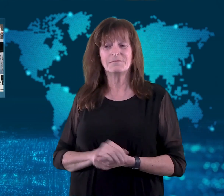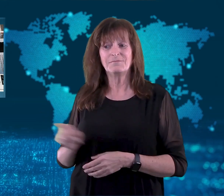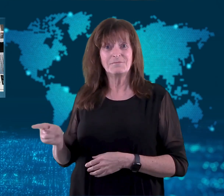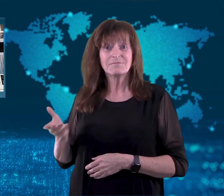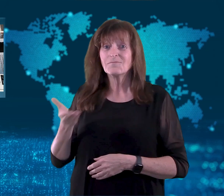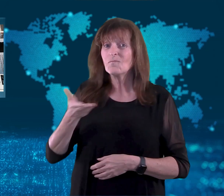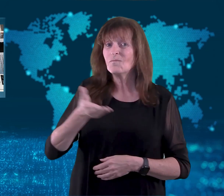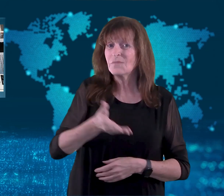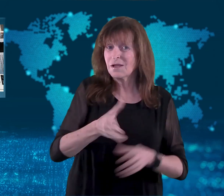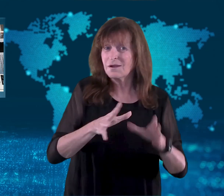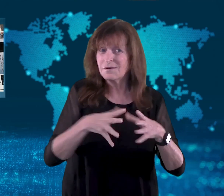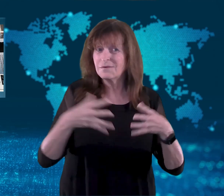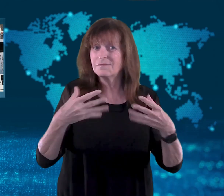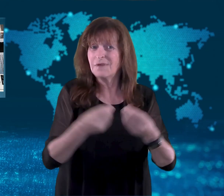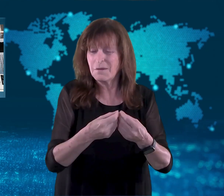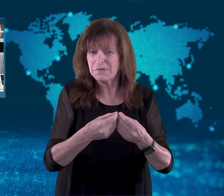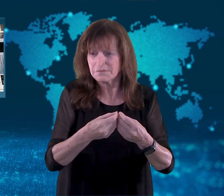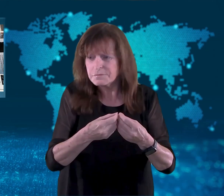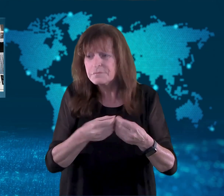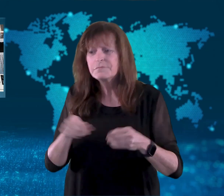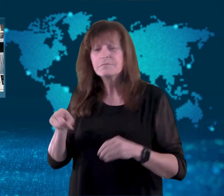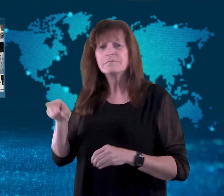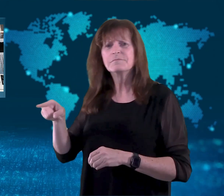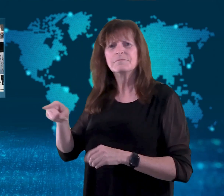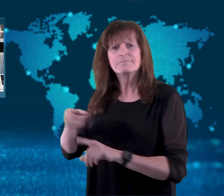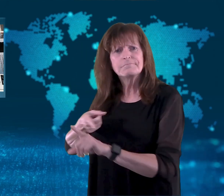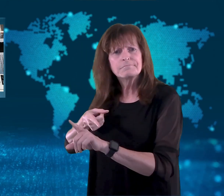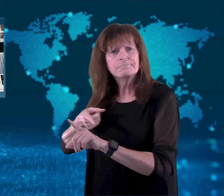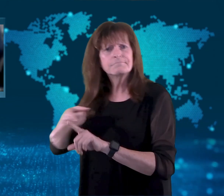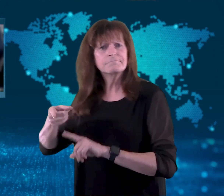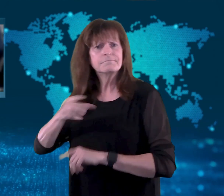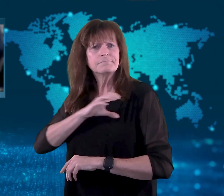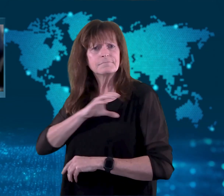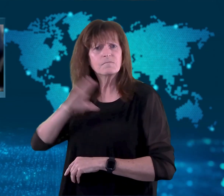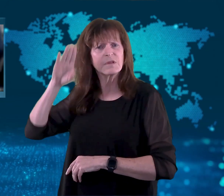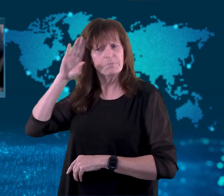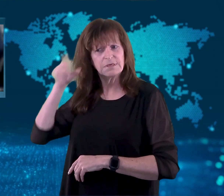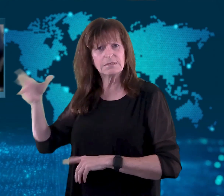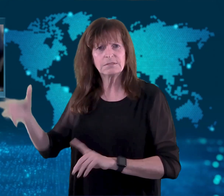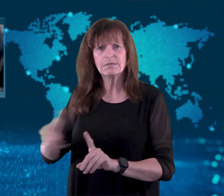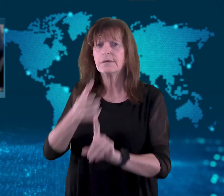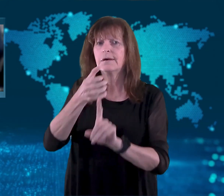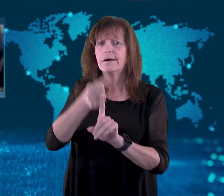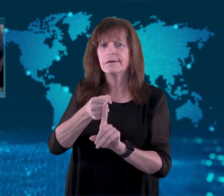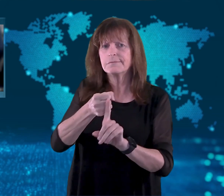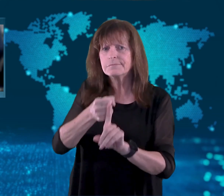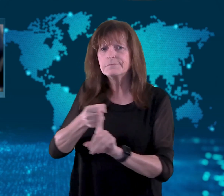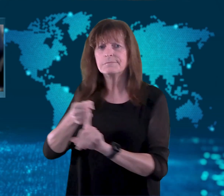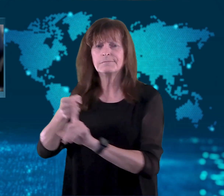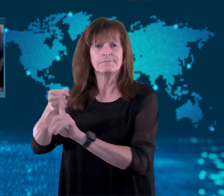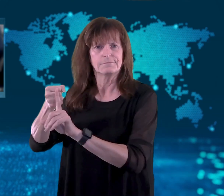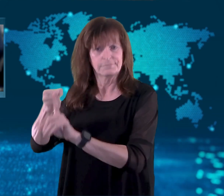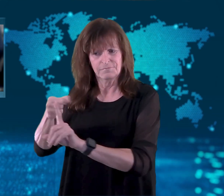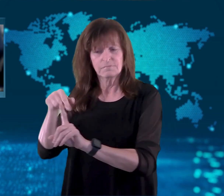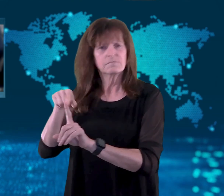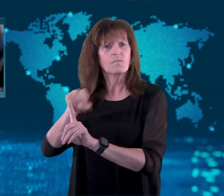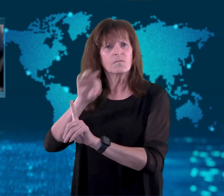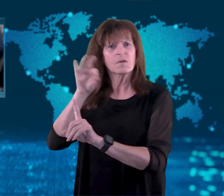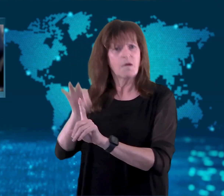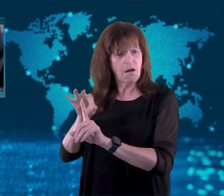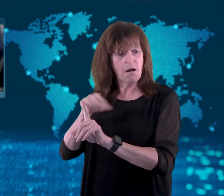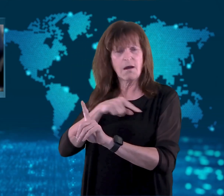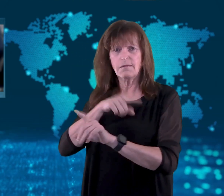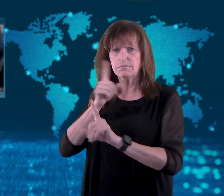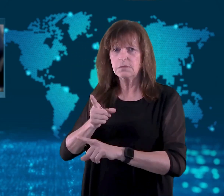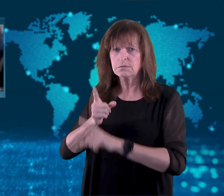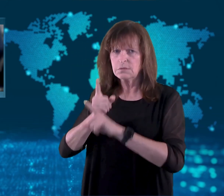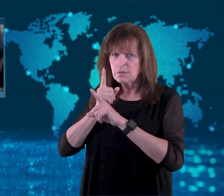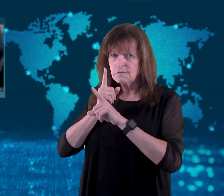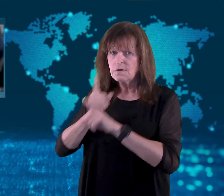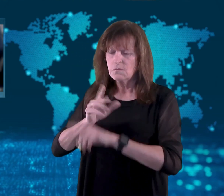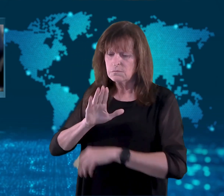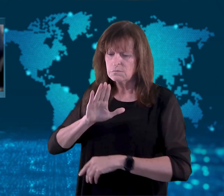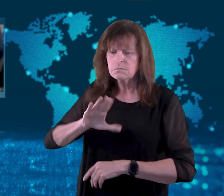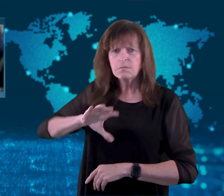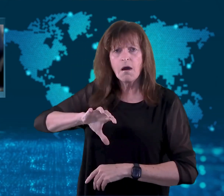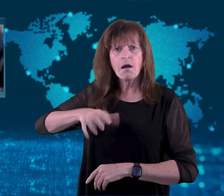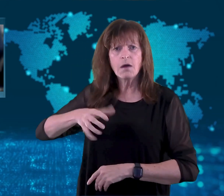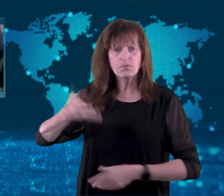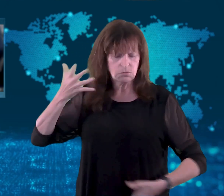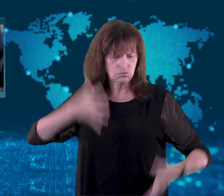enforcing the country's dress code for women.